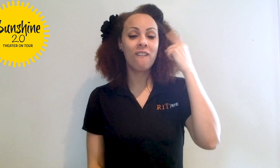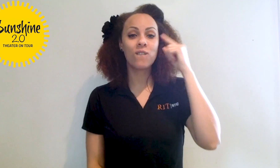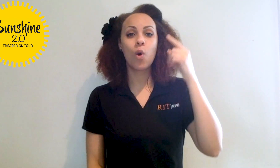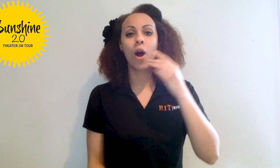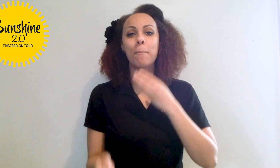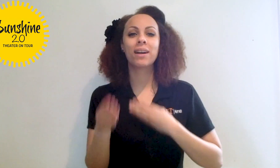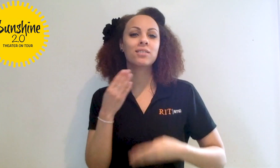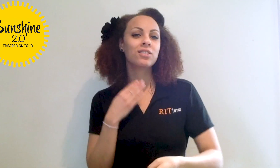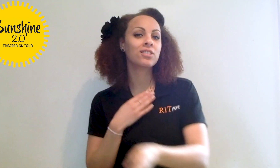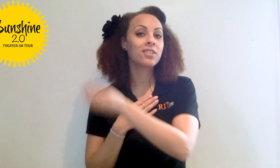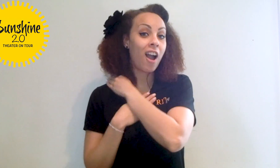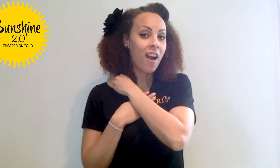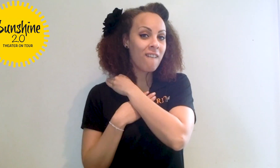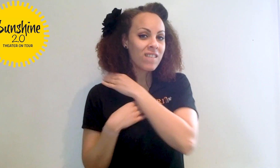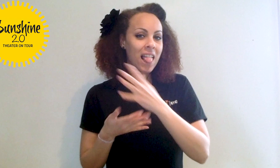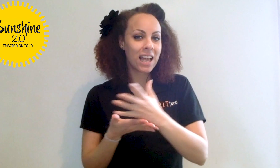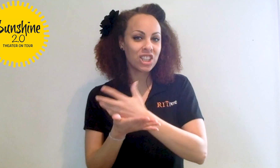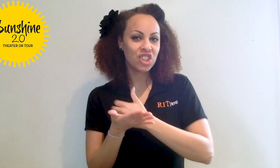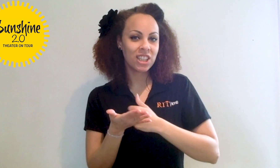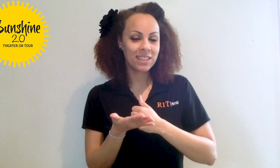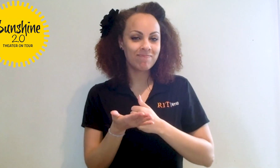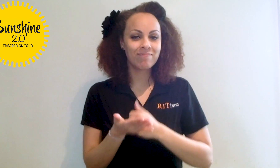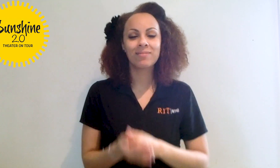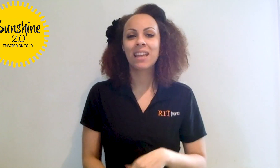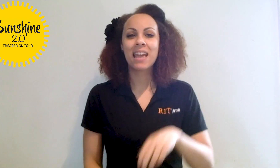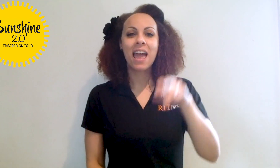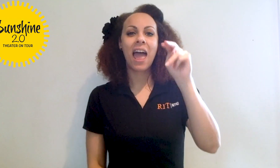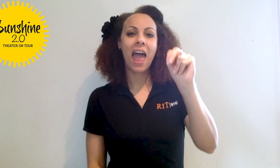A is for my scarf collection,